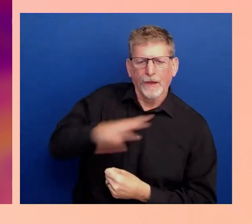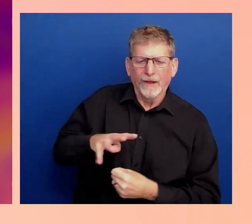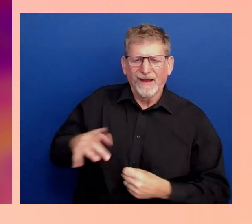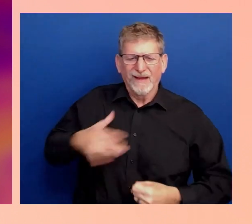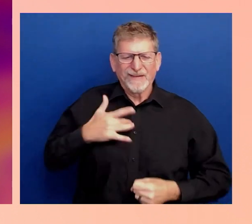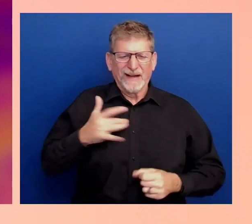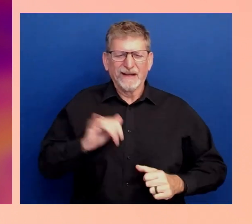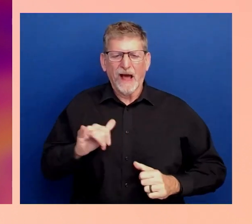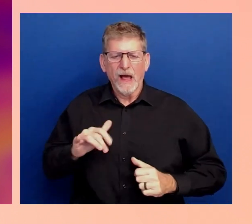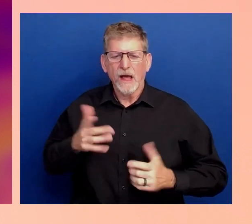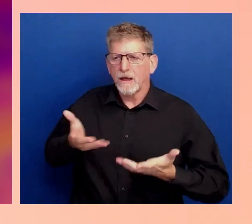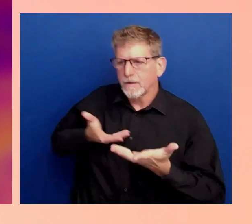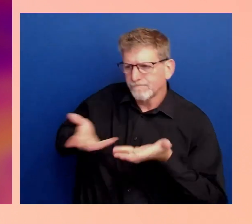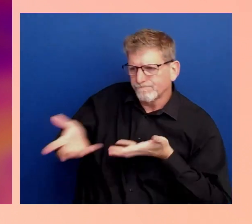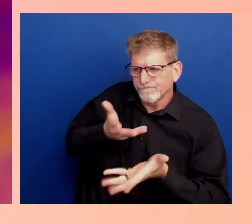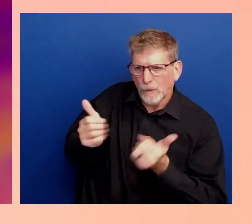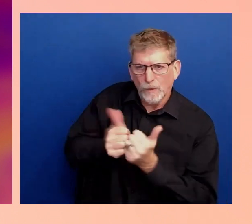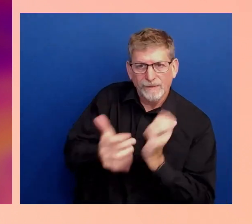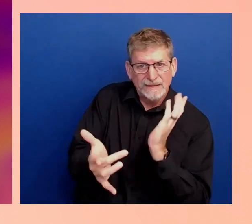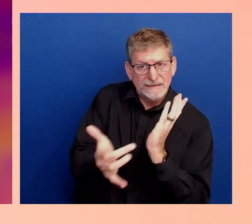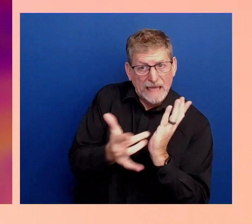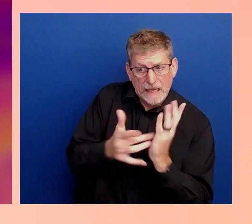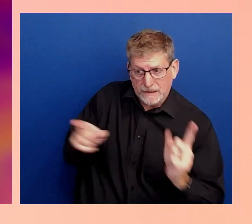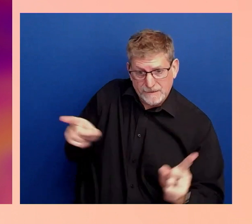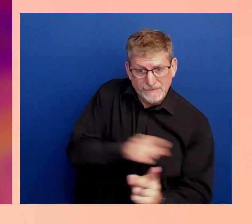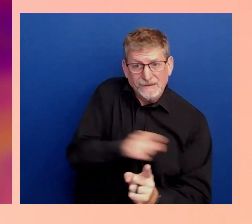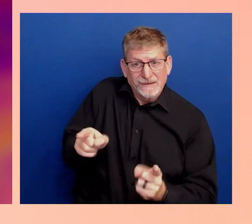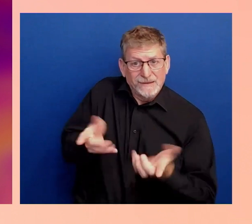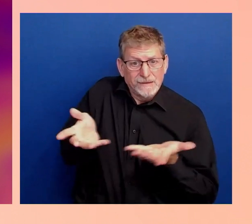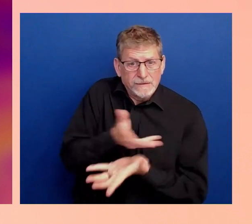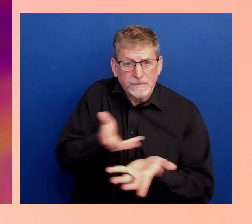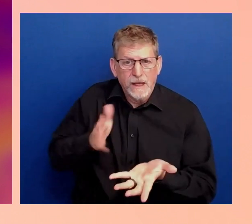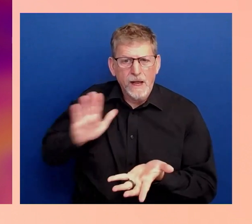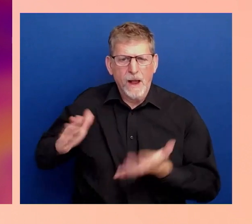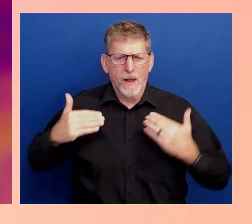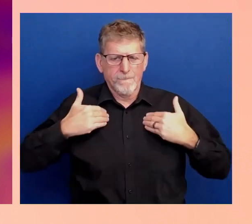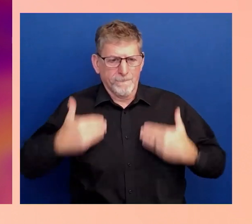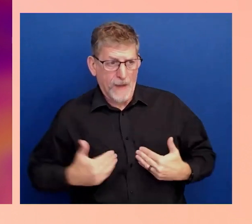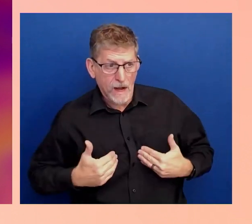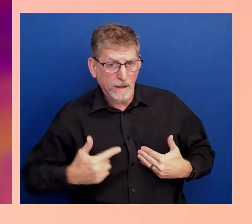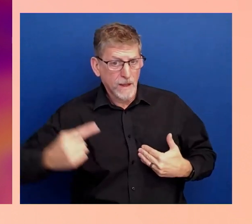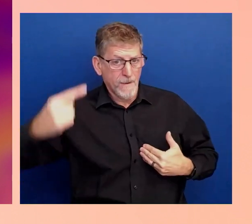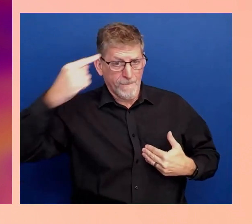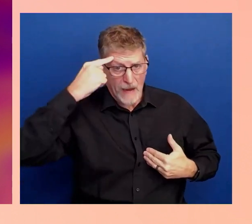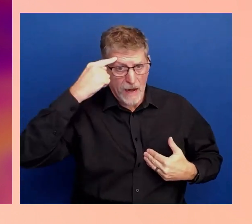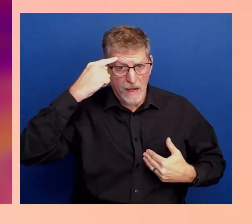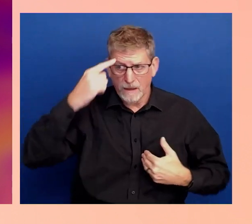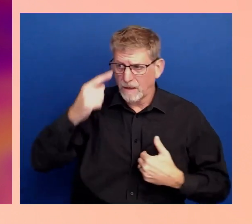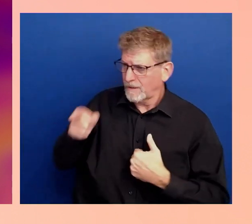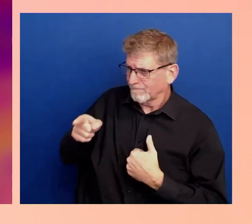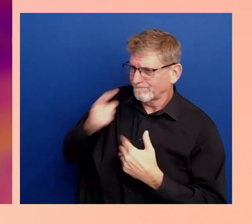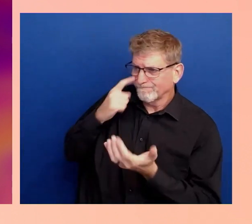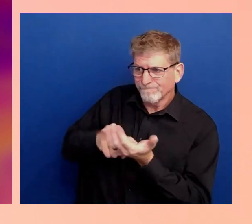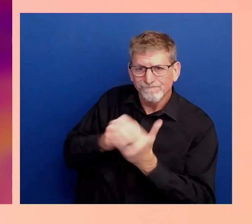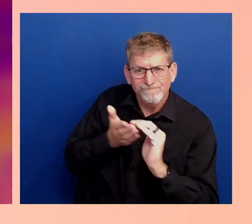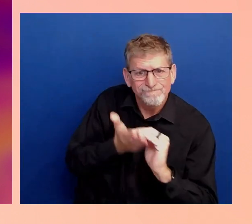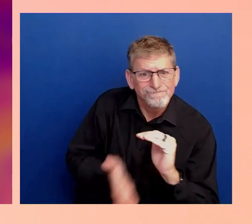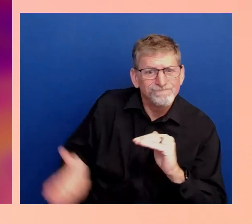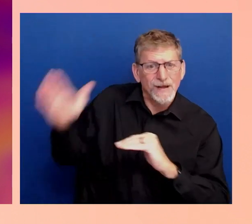that their body minds are being amplified through the way that they're responding to experiencing